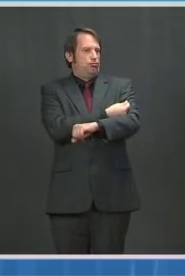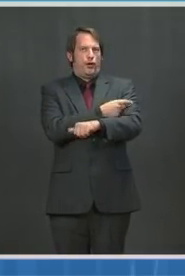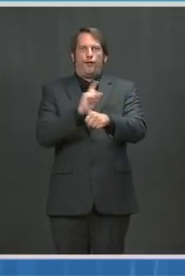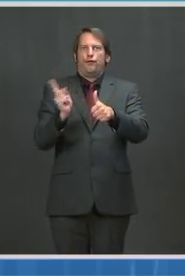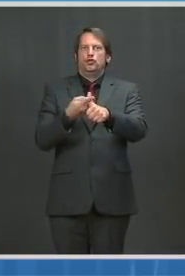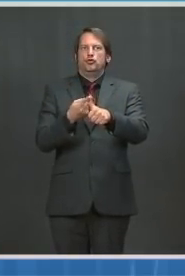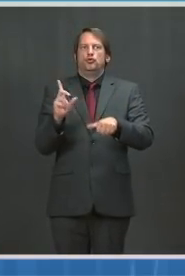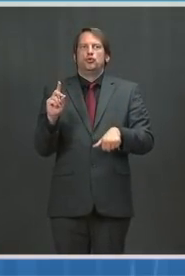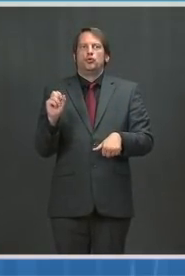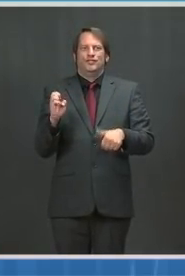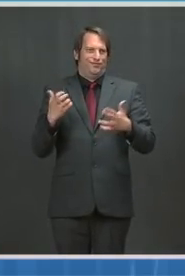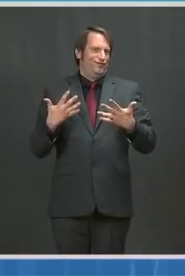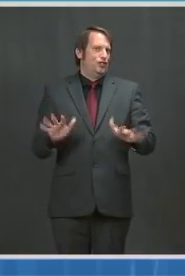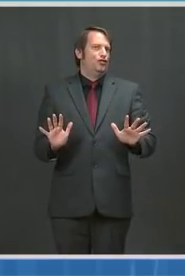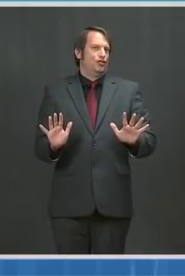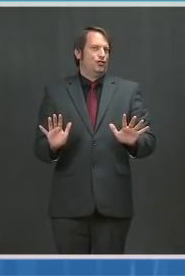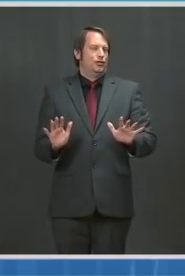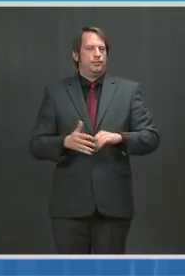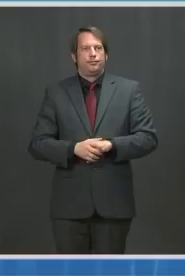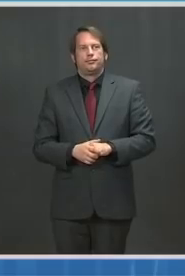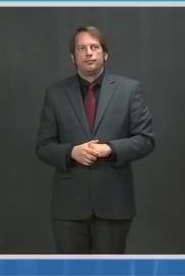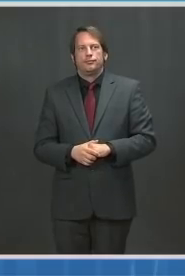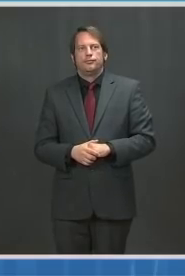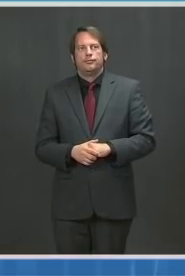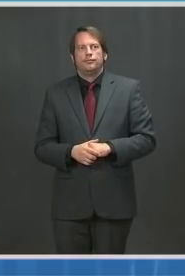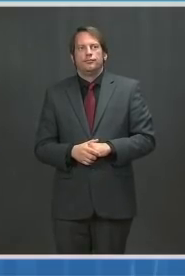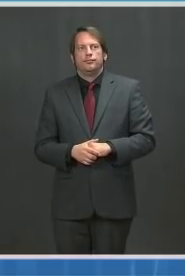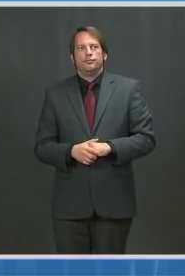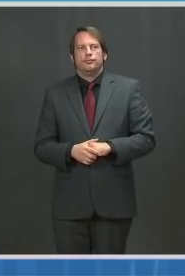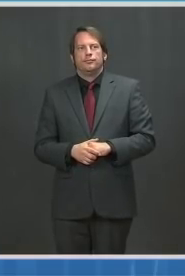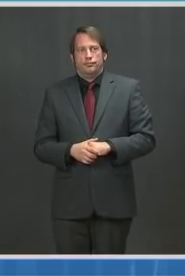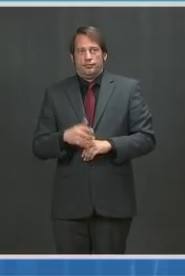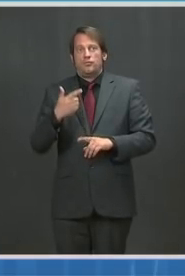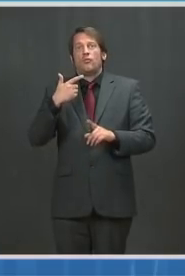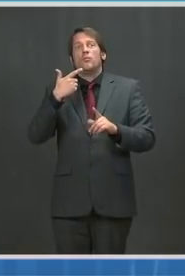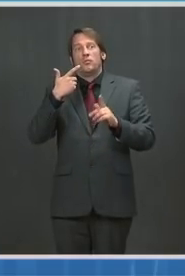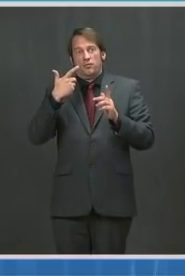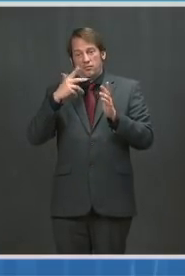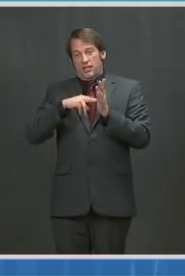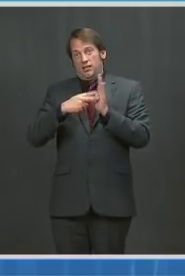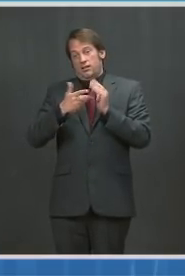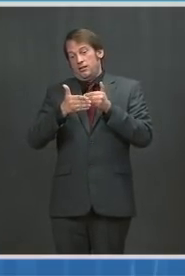over the next couple of weeks, we're going to get to about half. What's important to remember,